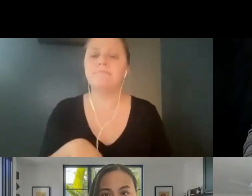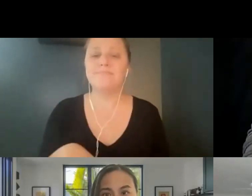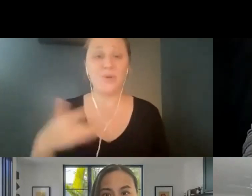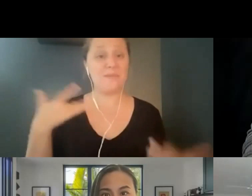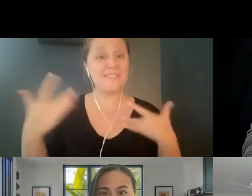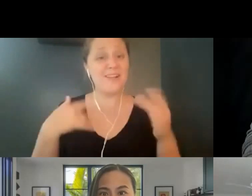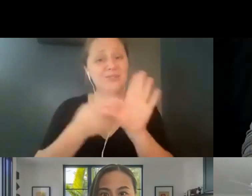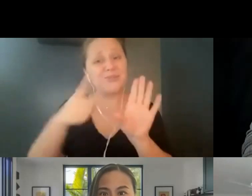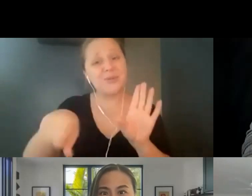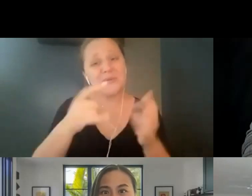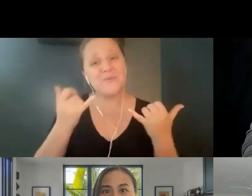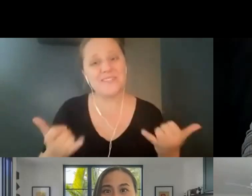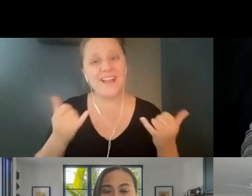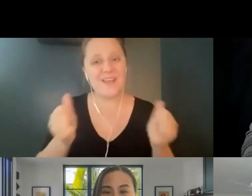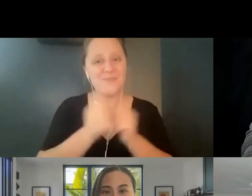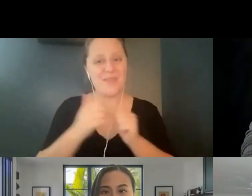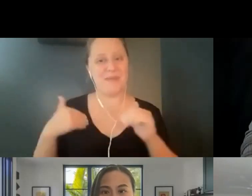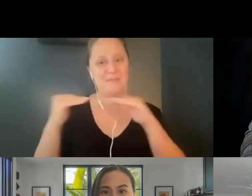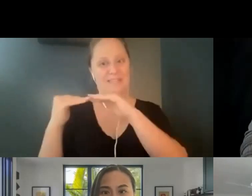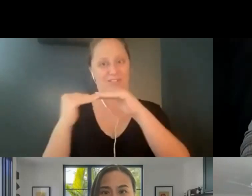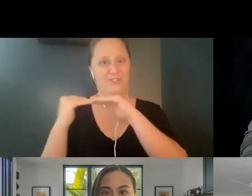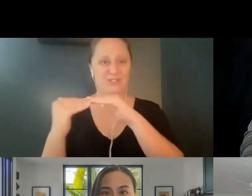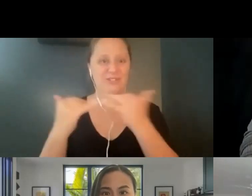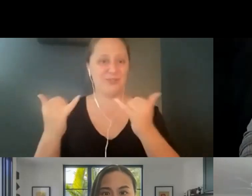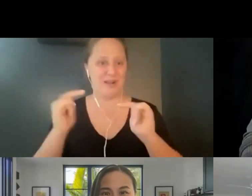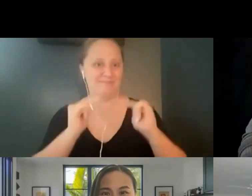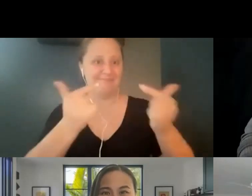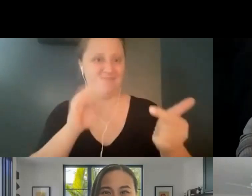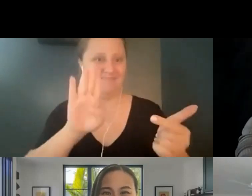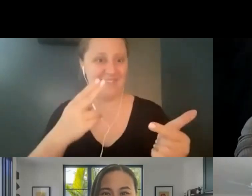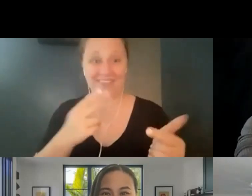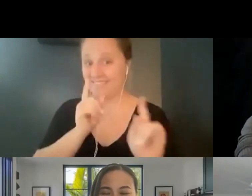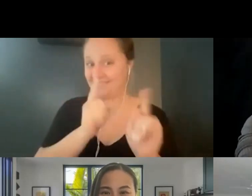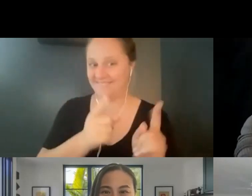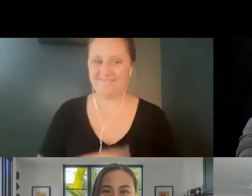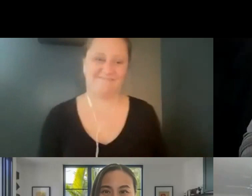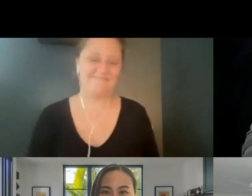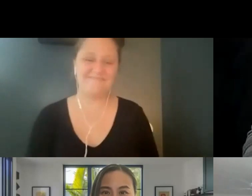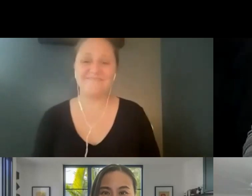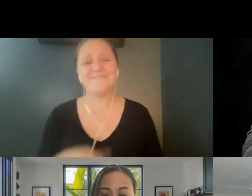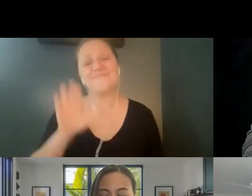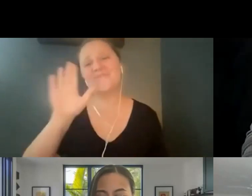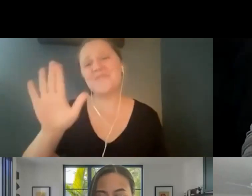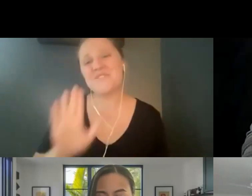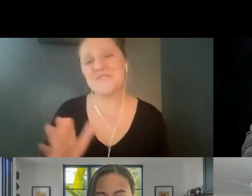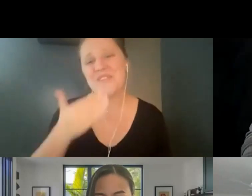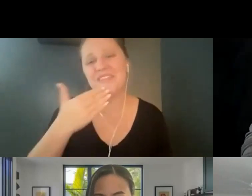with my colleagues here and I'll let Beth move us on to the next panelist. Wonderful, wonderful, Sam, thank you so much.